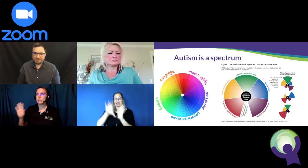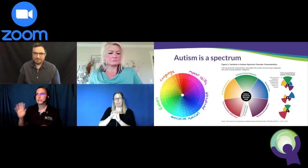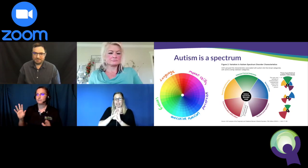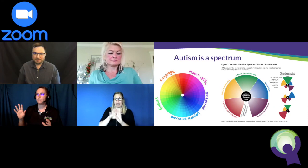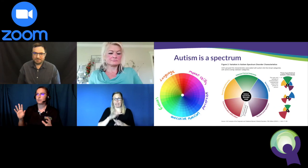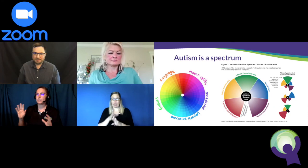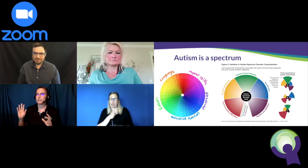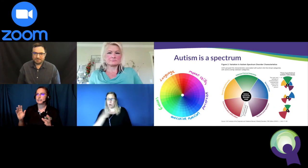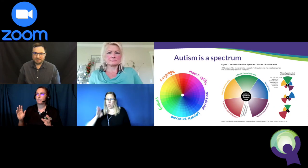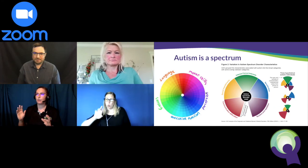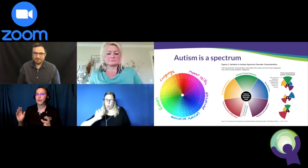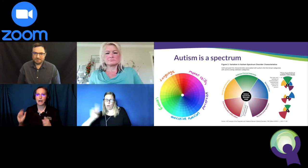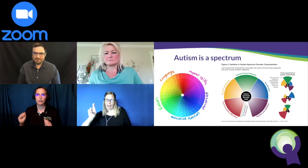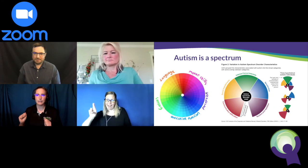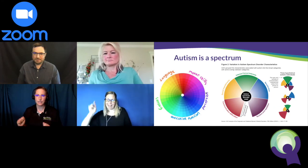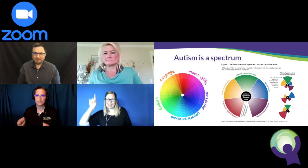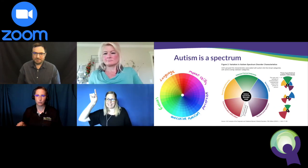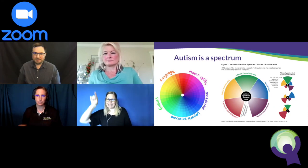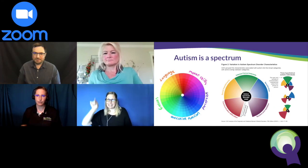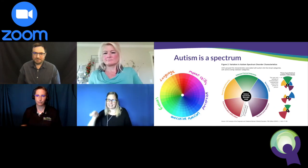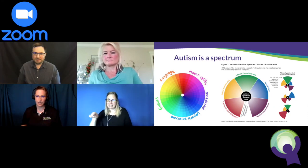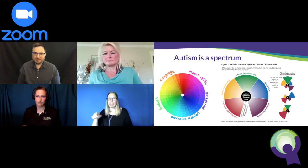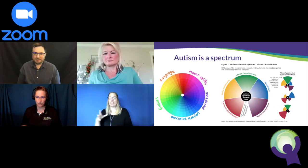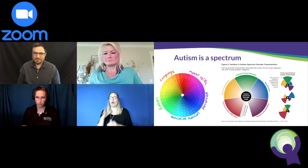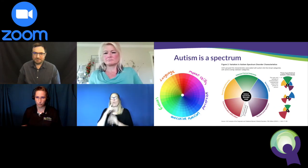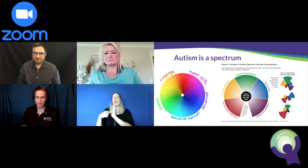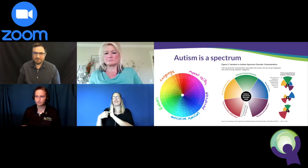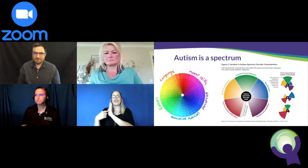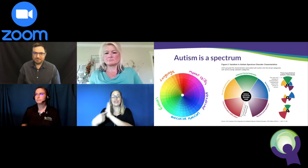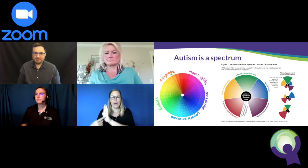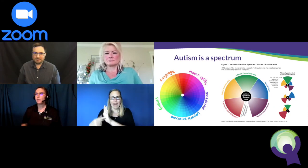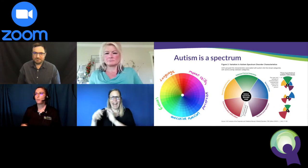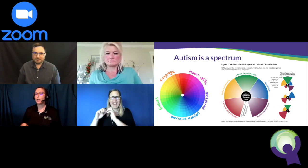give you an example of how it can be so different for individuals.